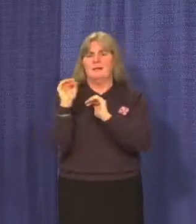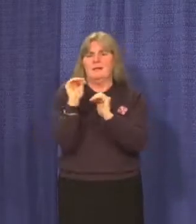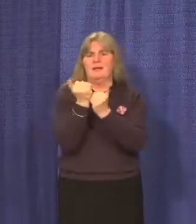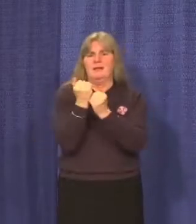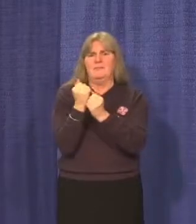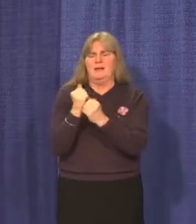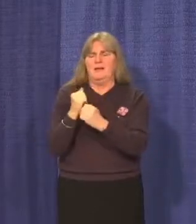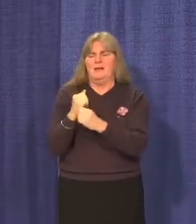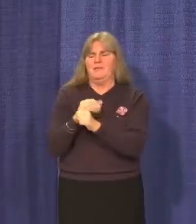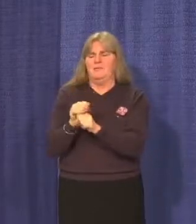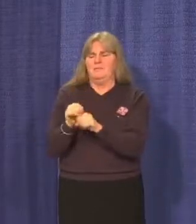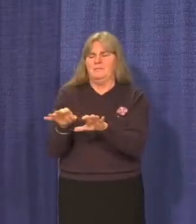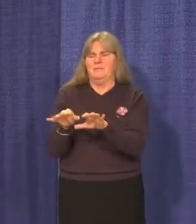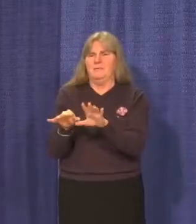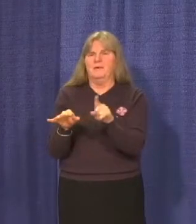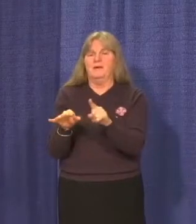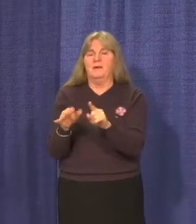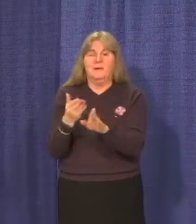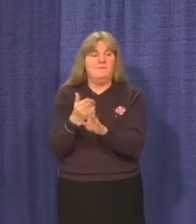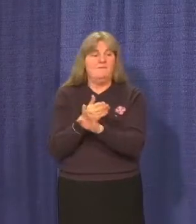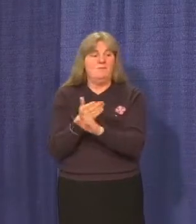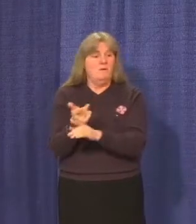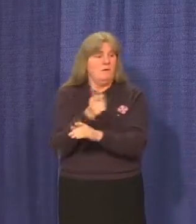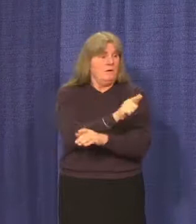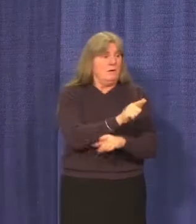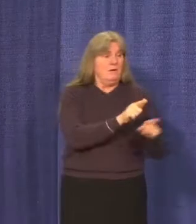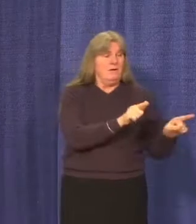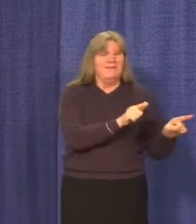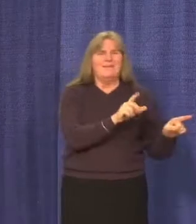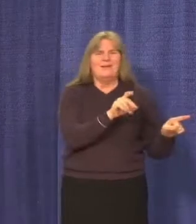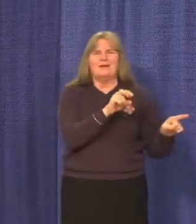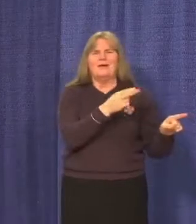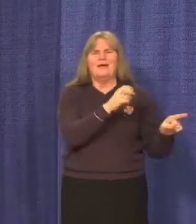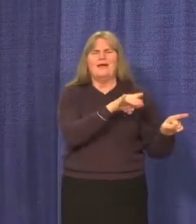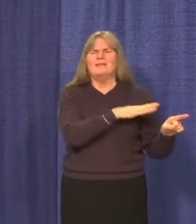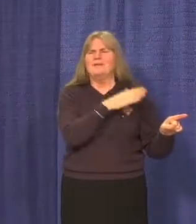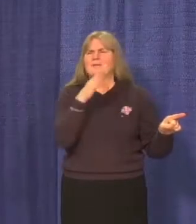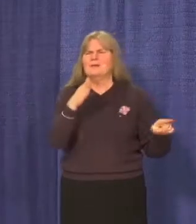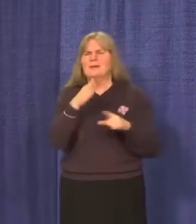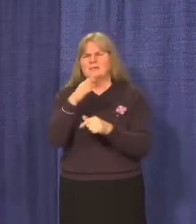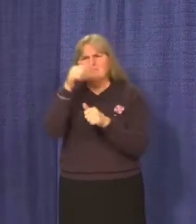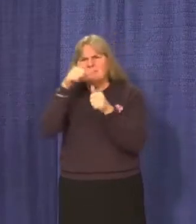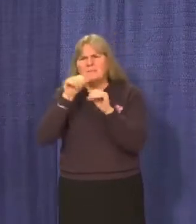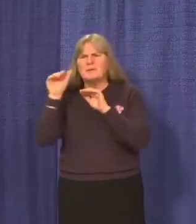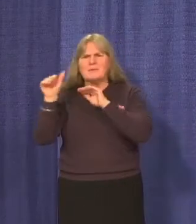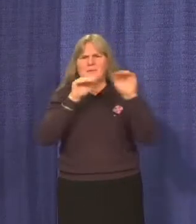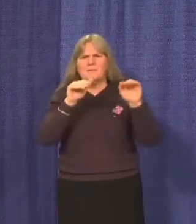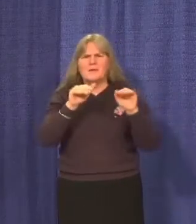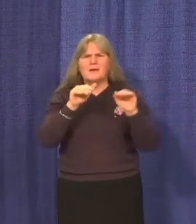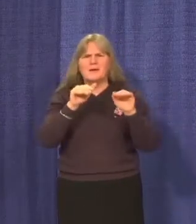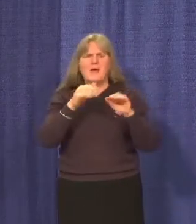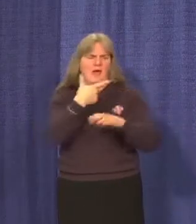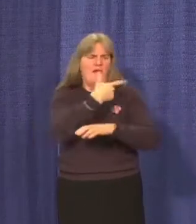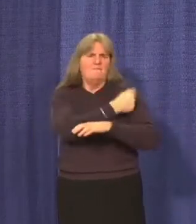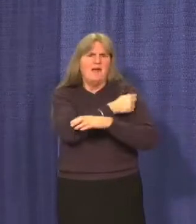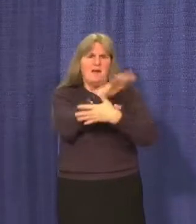reduce the spread of this virus. Before I pass things off to Dr Hanley, I want to remind Yukoners that the vaccine